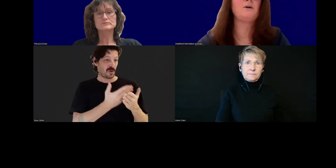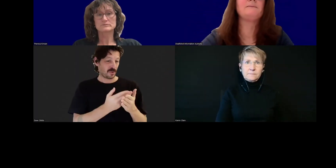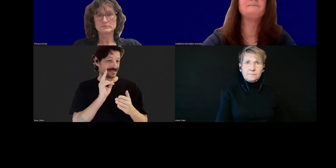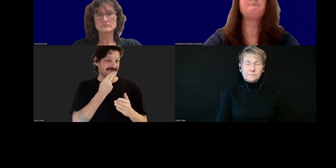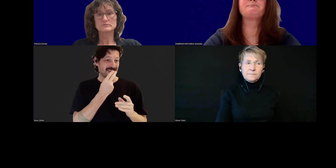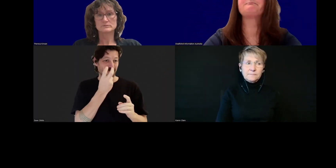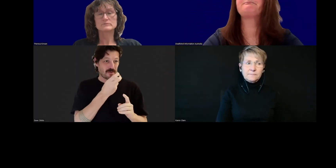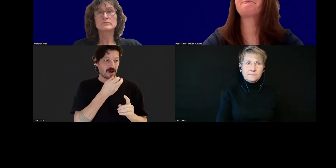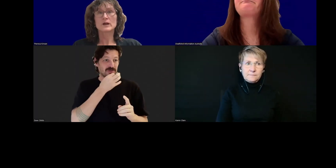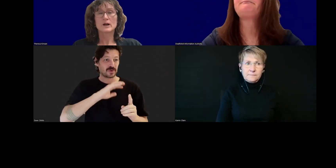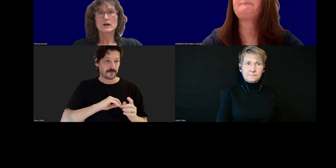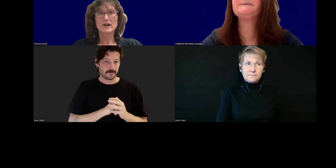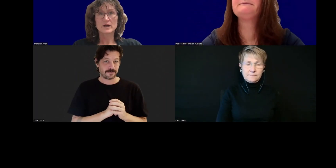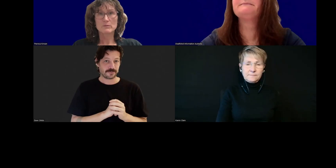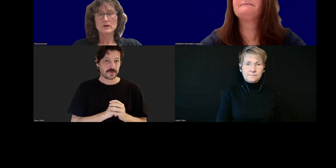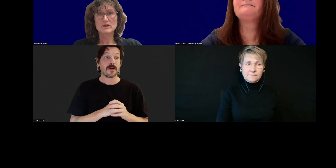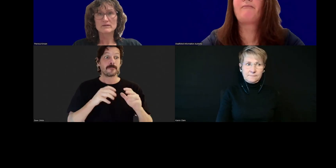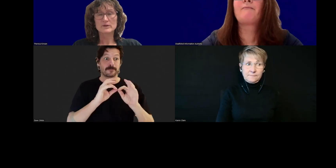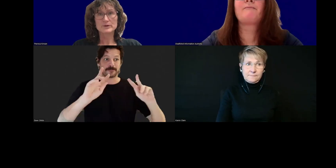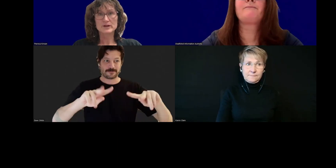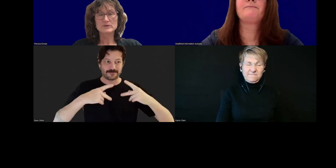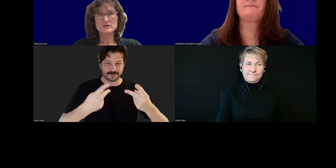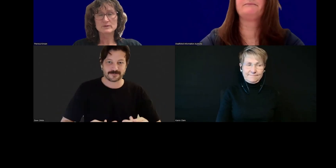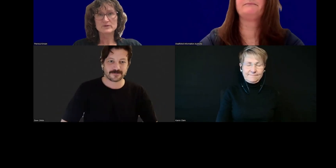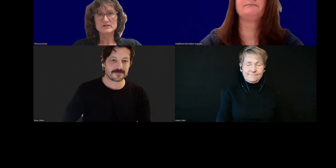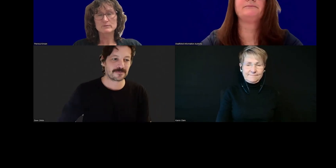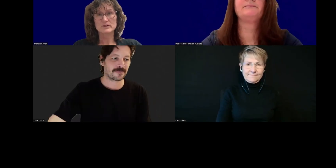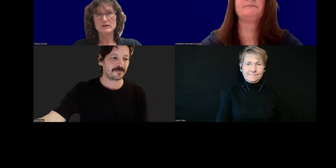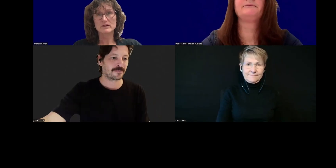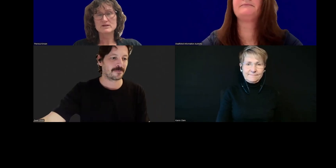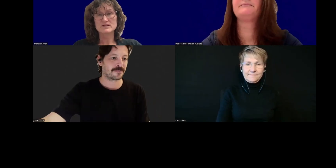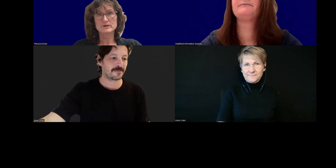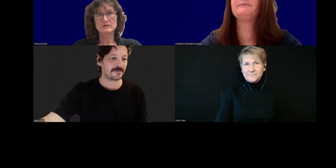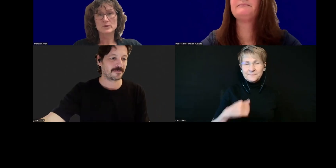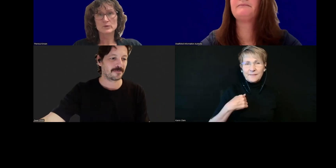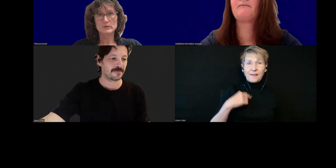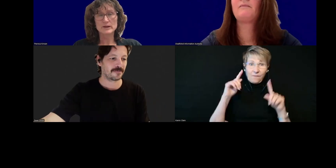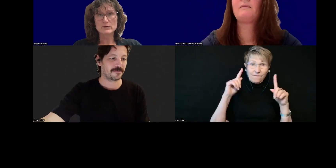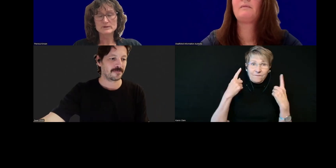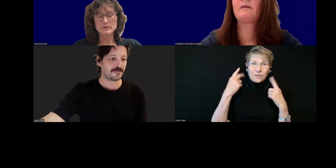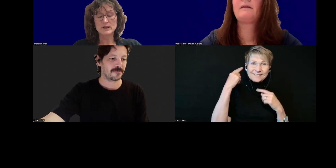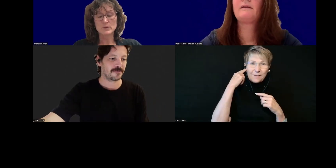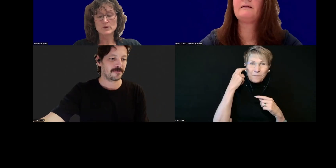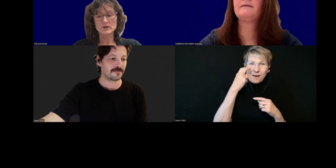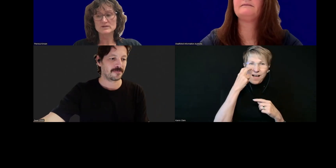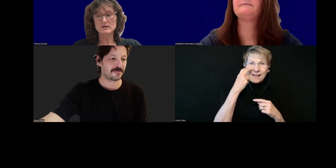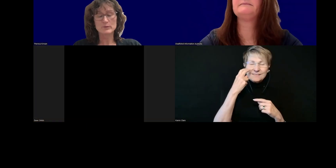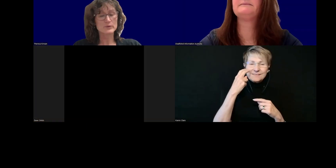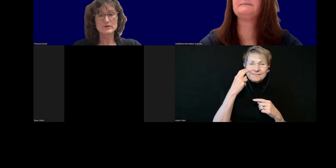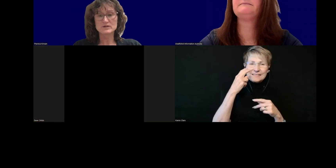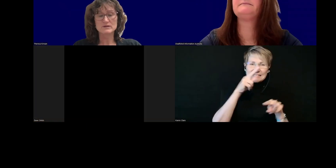I think when I did my first deafblind assessment, what really helped me is, I perused